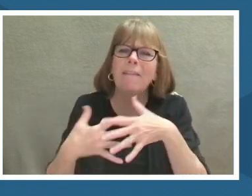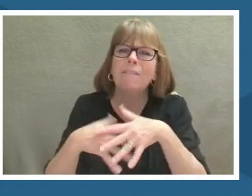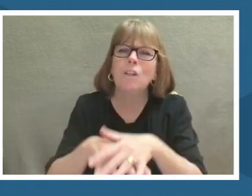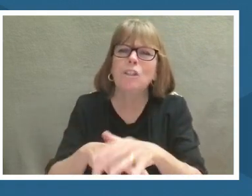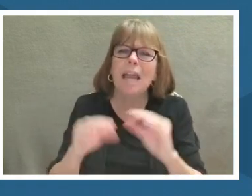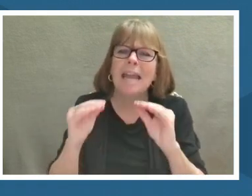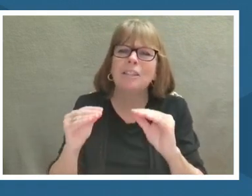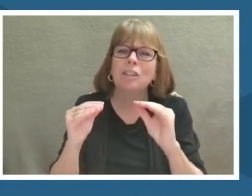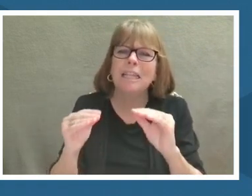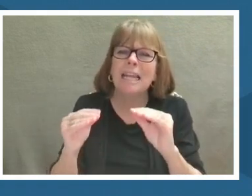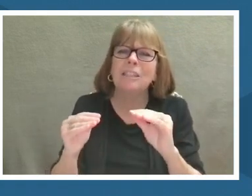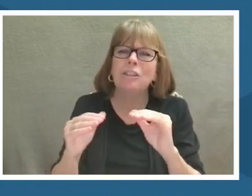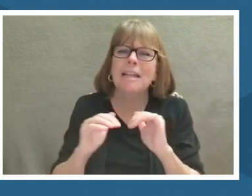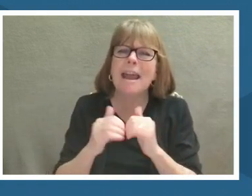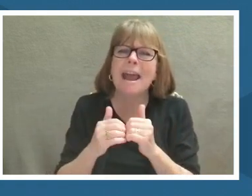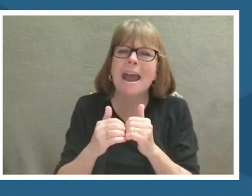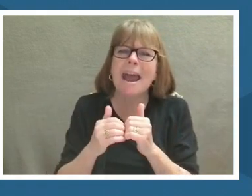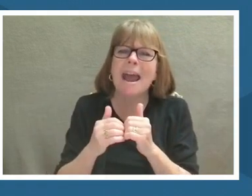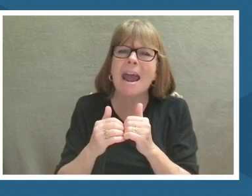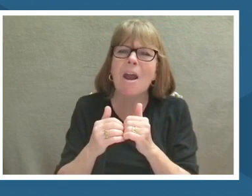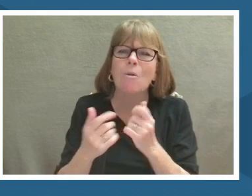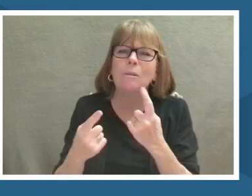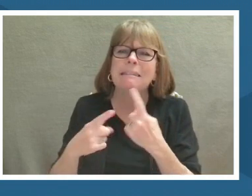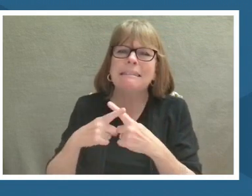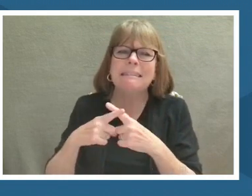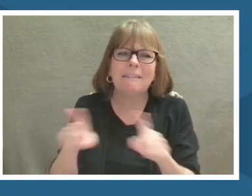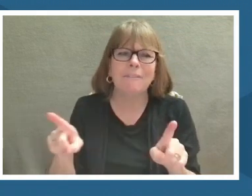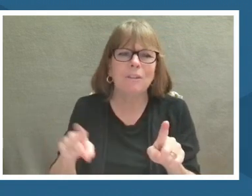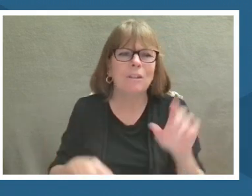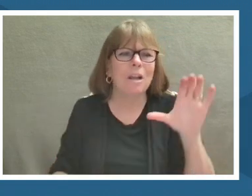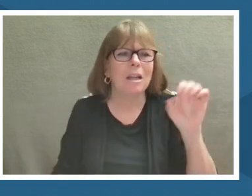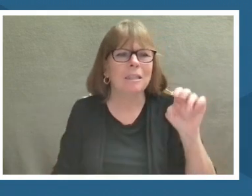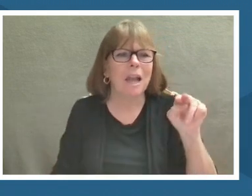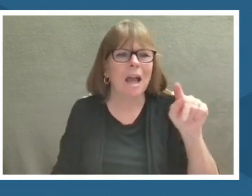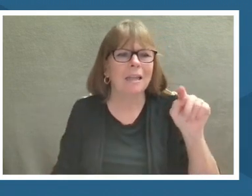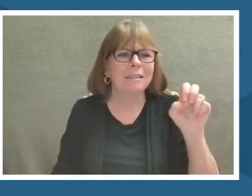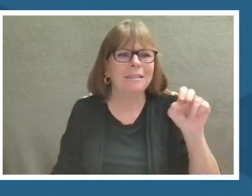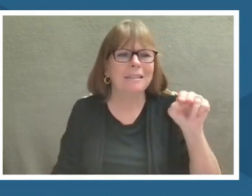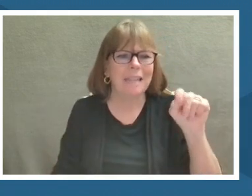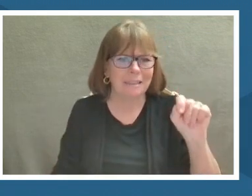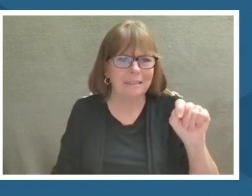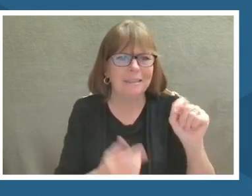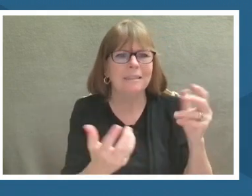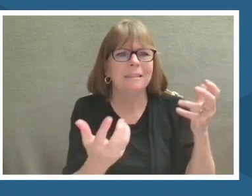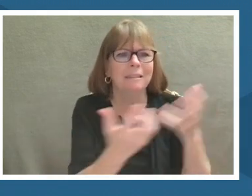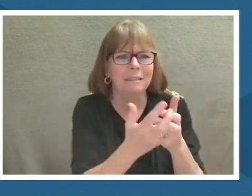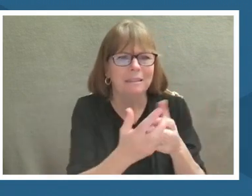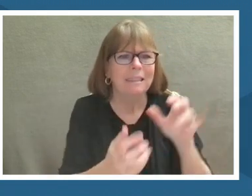we called content integration